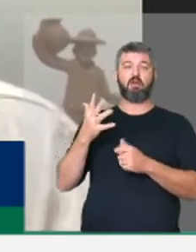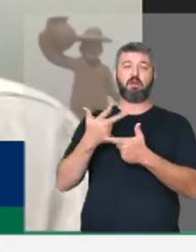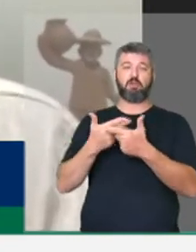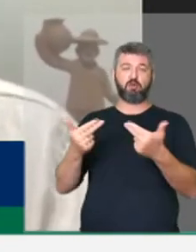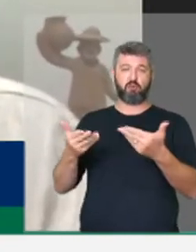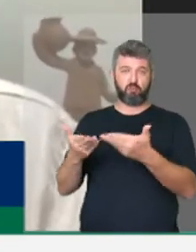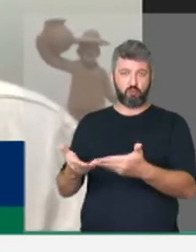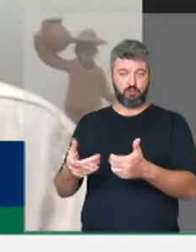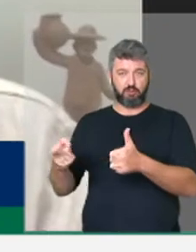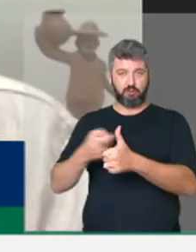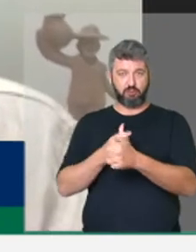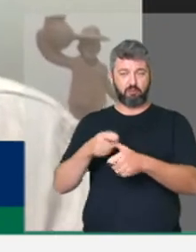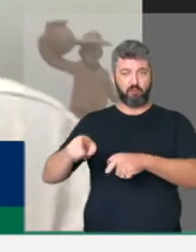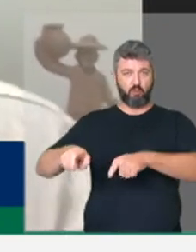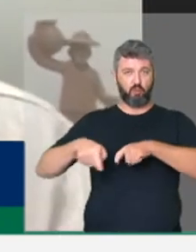CONSEGUIMOS INCLUIR E FAZEMOS UM APELO AO RELATOR DANILO